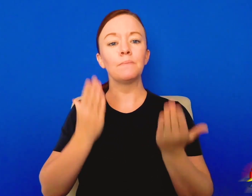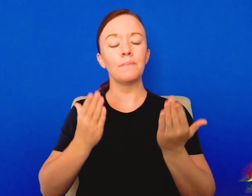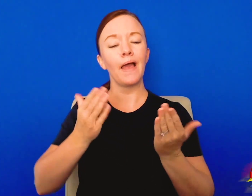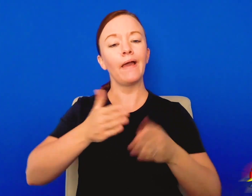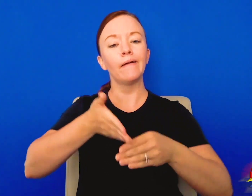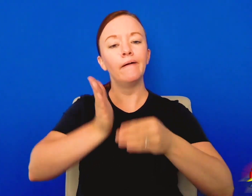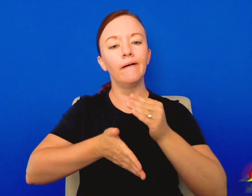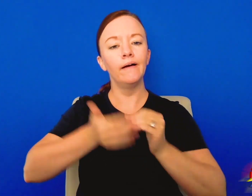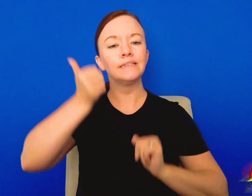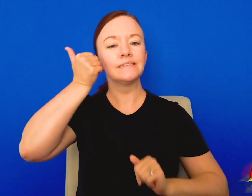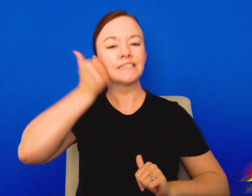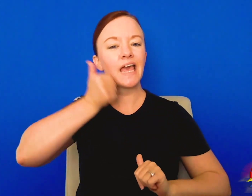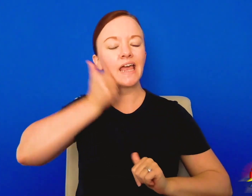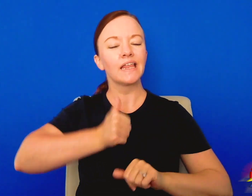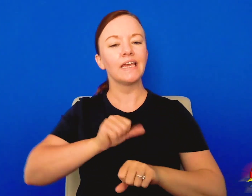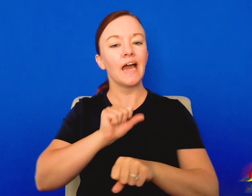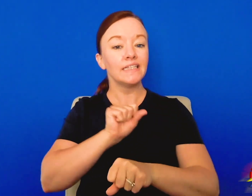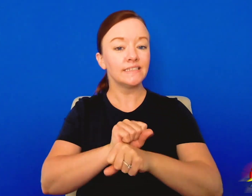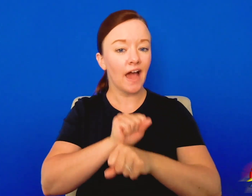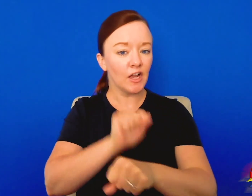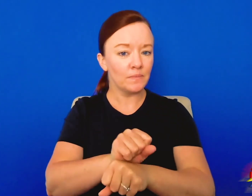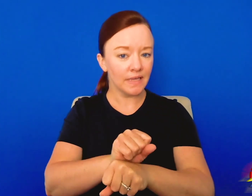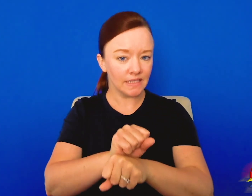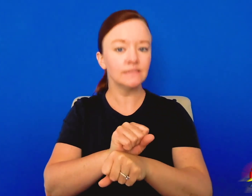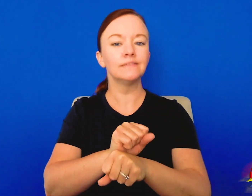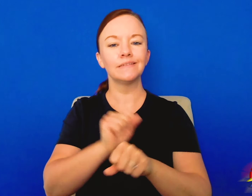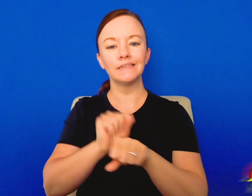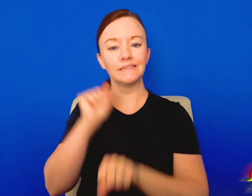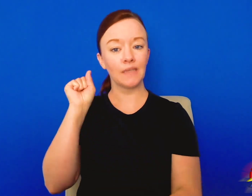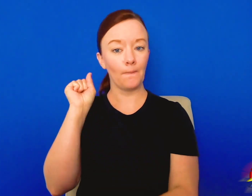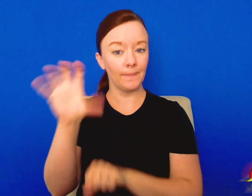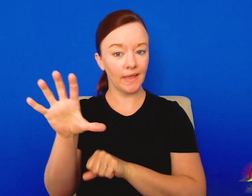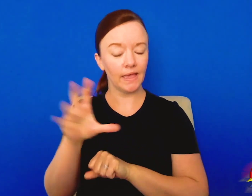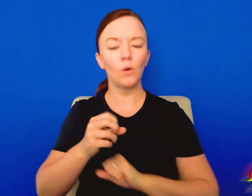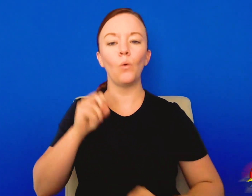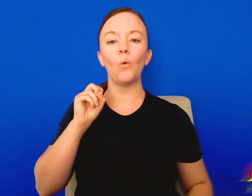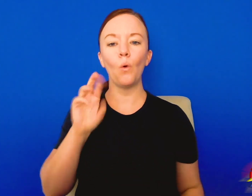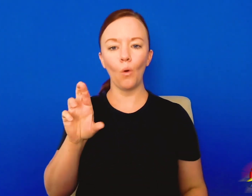OR DAILY ASSIGNMENTS COMPLETED AND SUBMITTED BY A STUDENT;